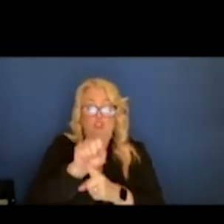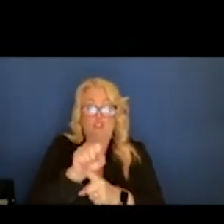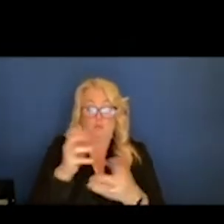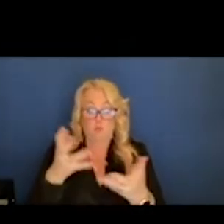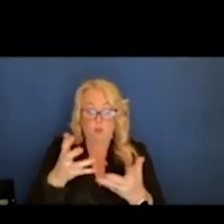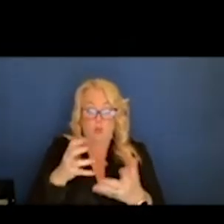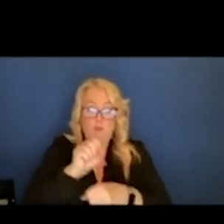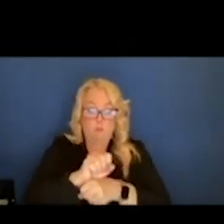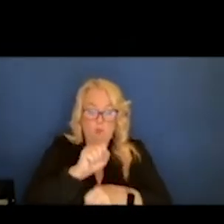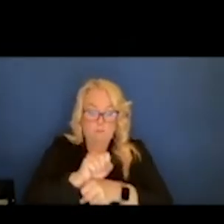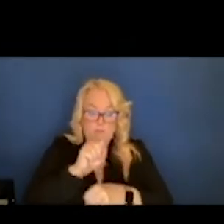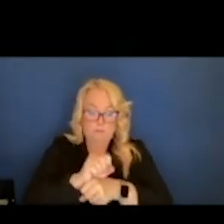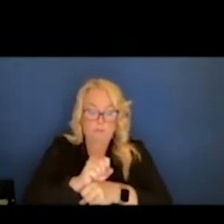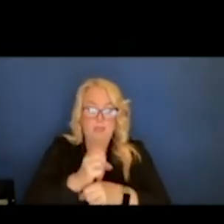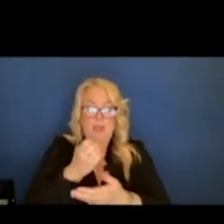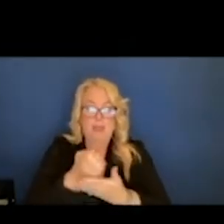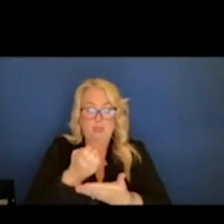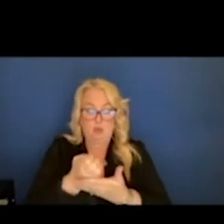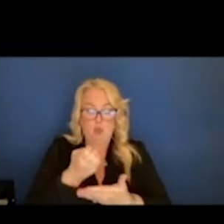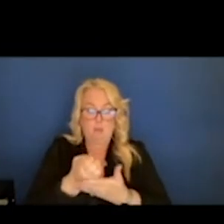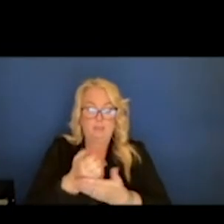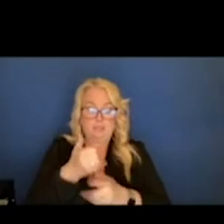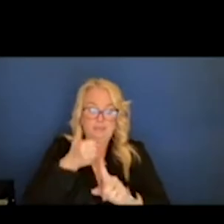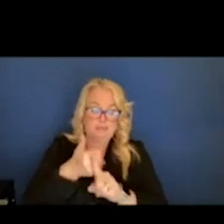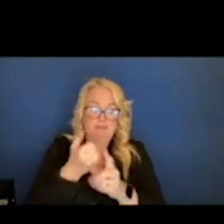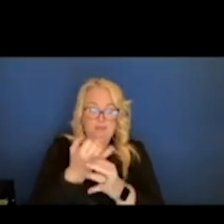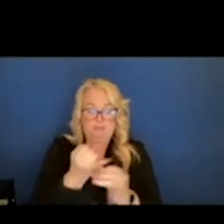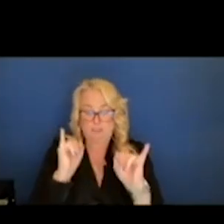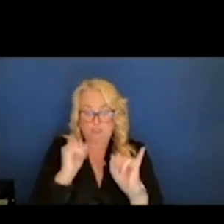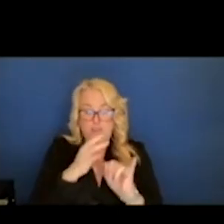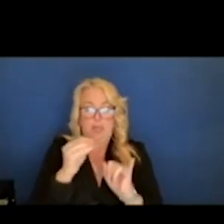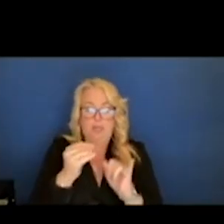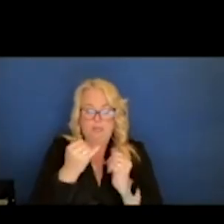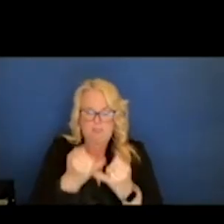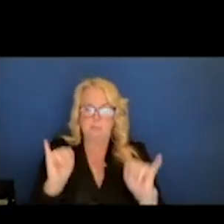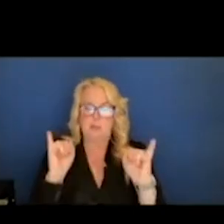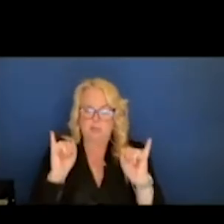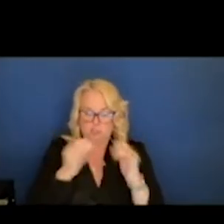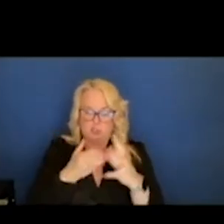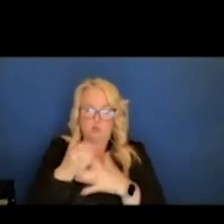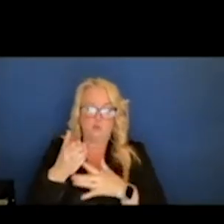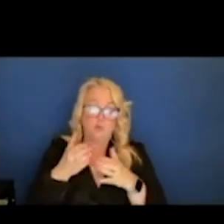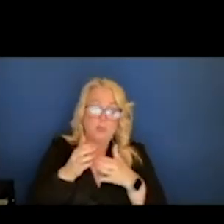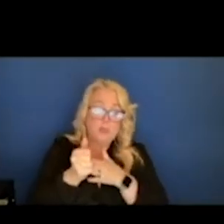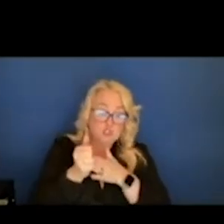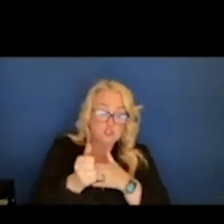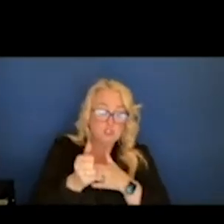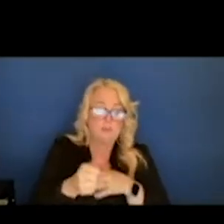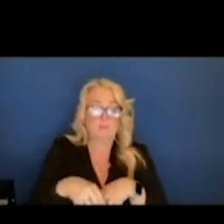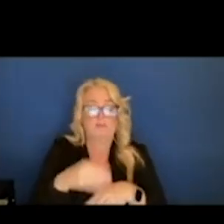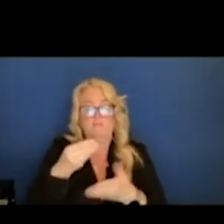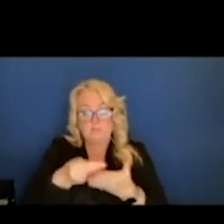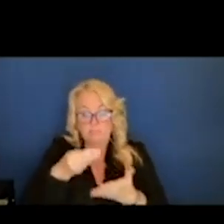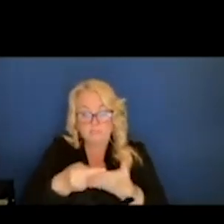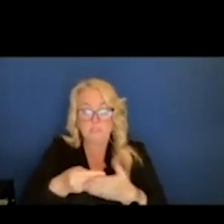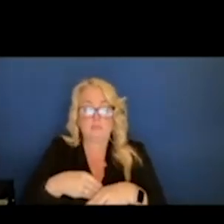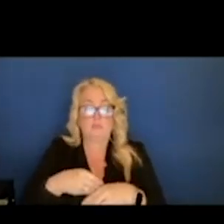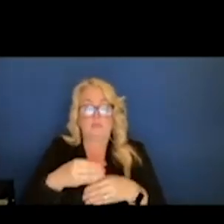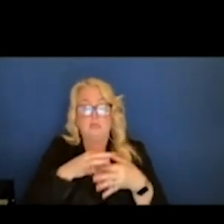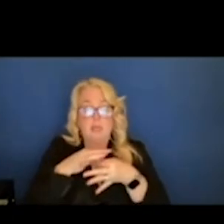economic self-sufficiency, and independence. Through leadership, funding, and collaboration,